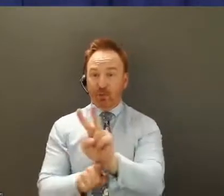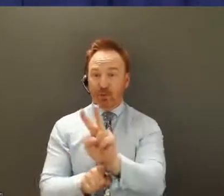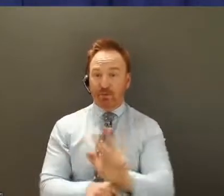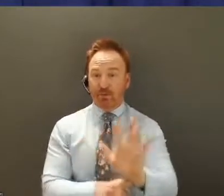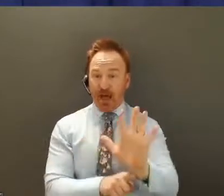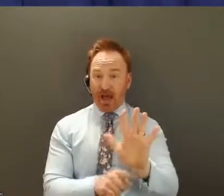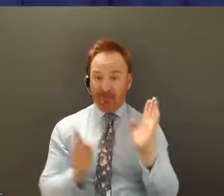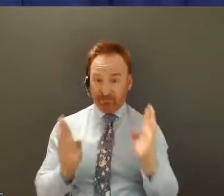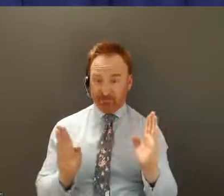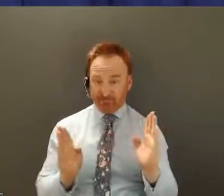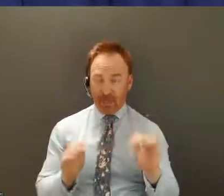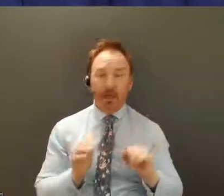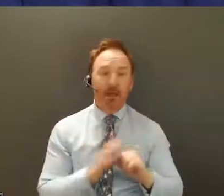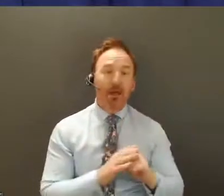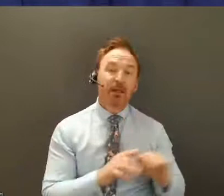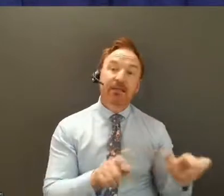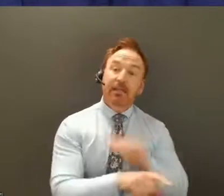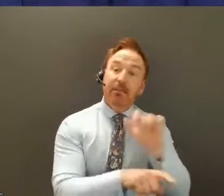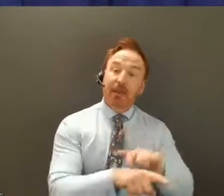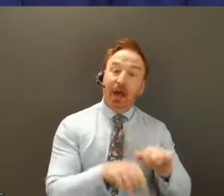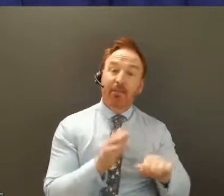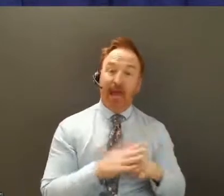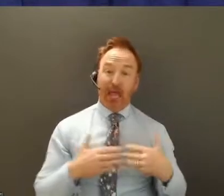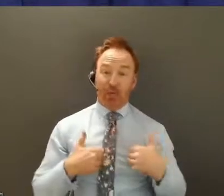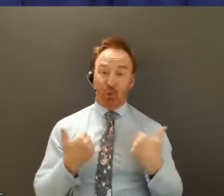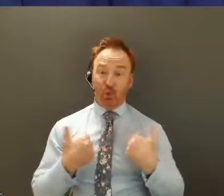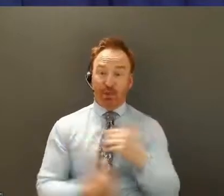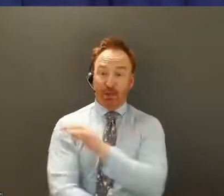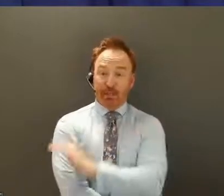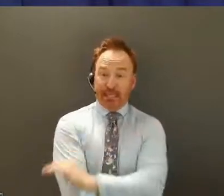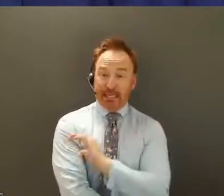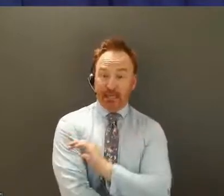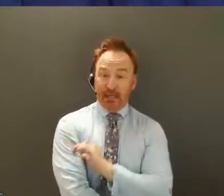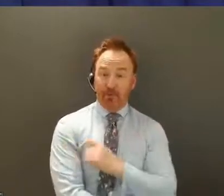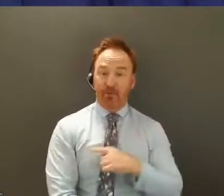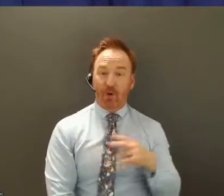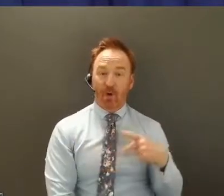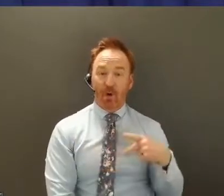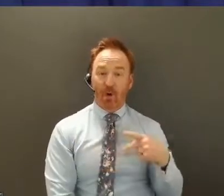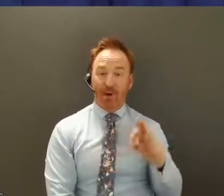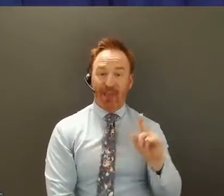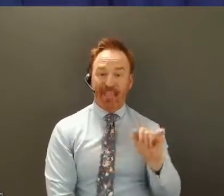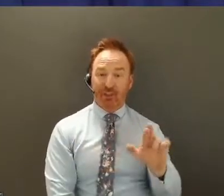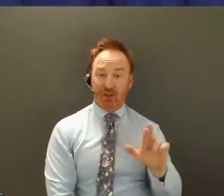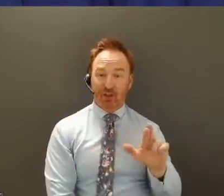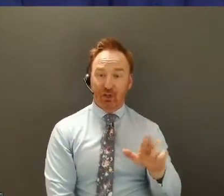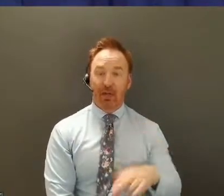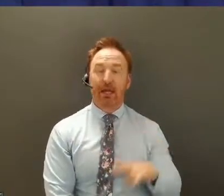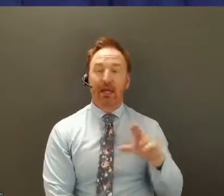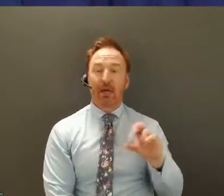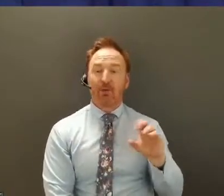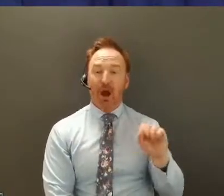have come forward, many hundreds and I would like to thank to stress the importance of booking